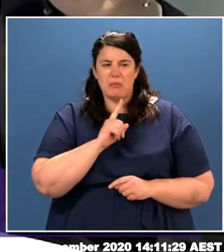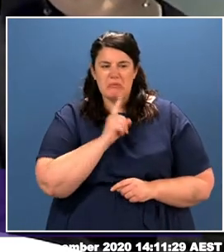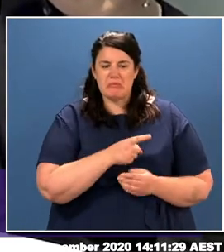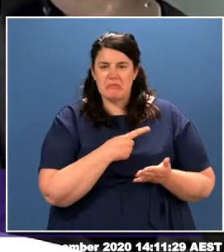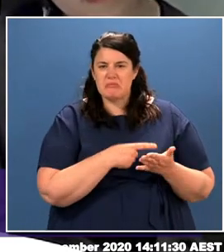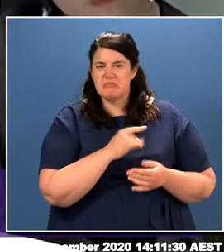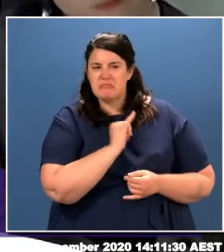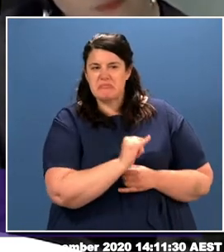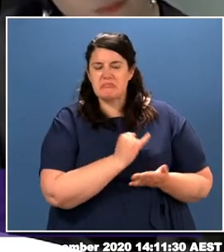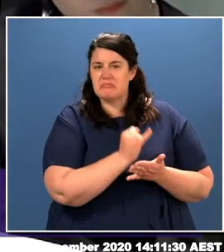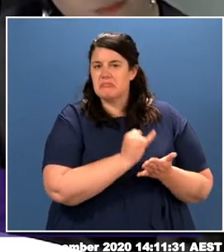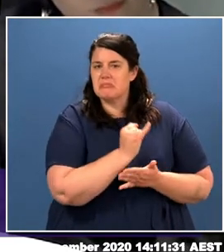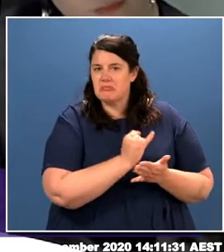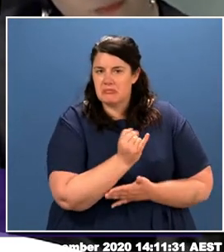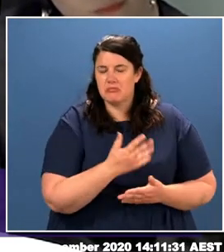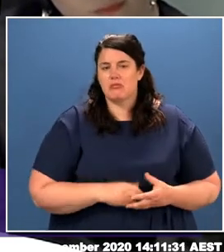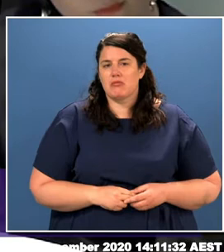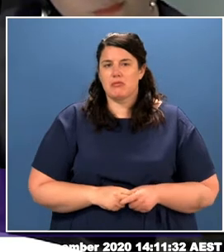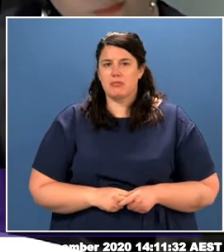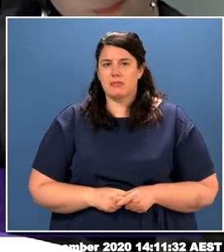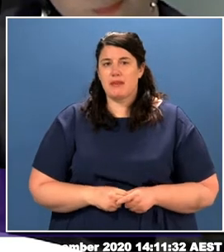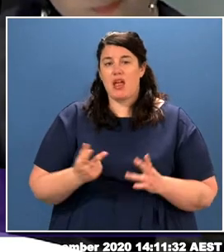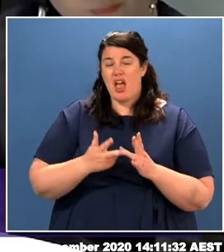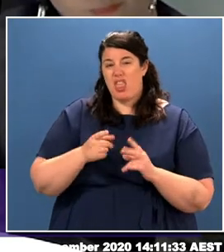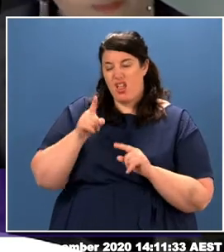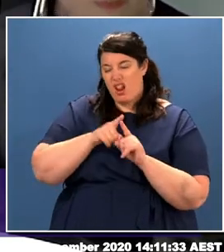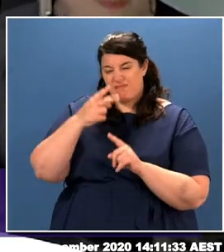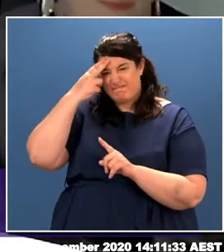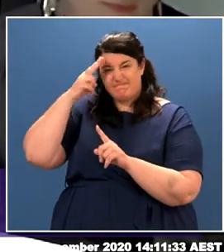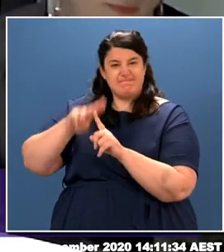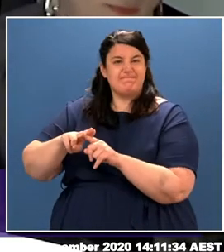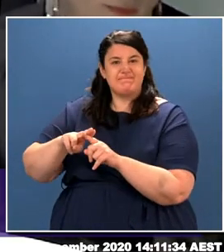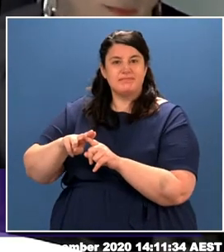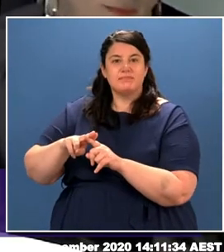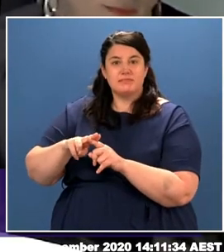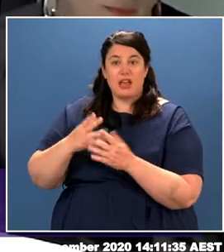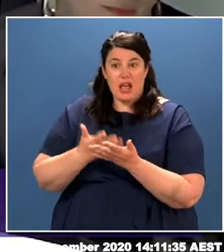The second one is the expectations of stigma, and that arises from broader